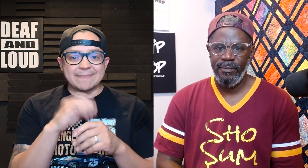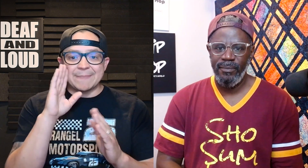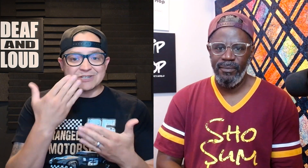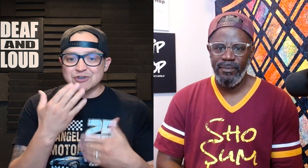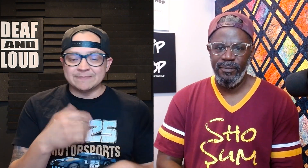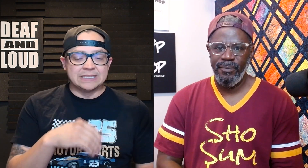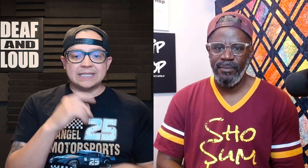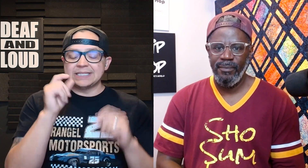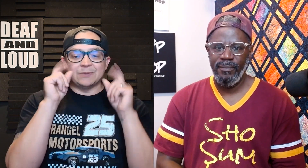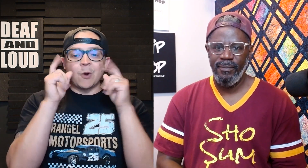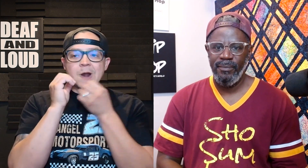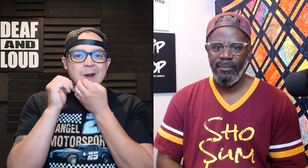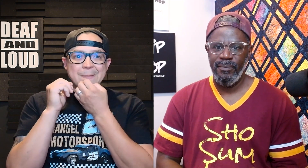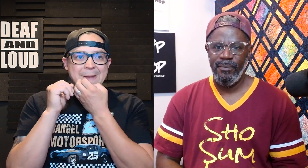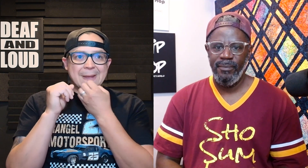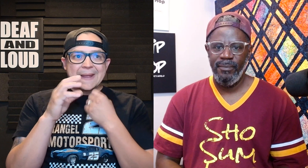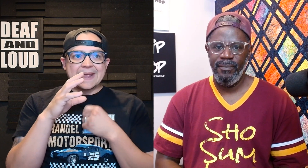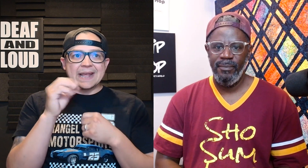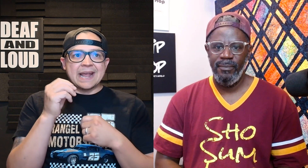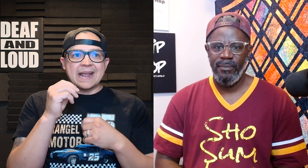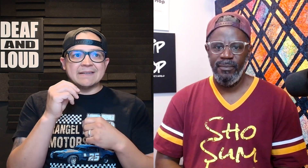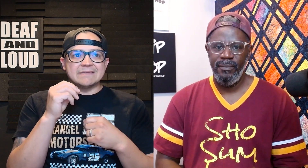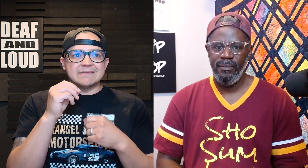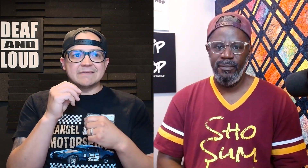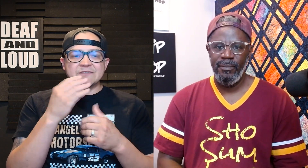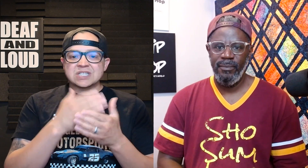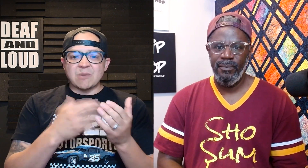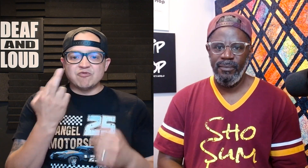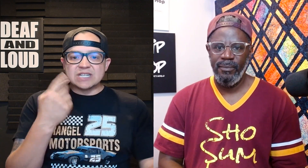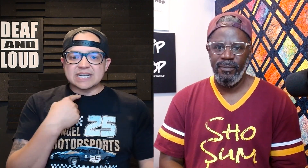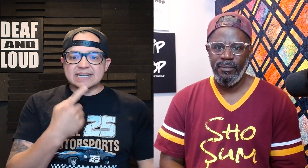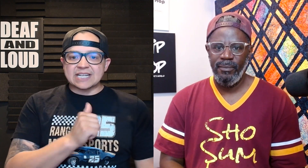my bedroom, woke up, and for some reason,